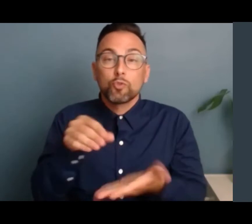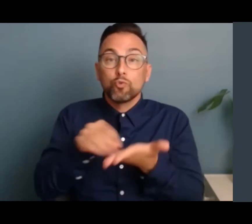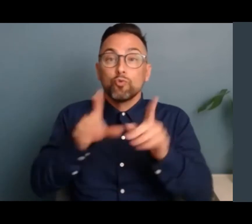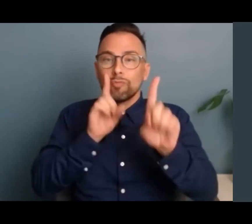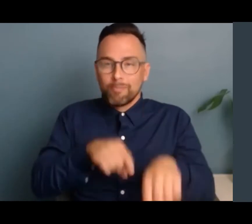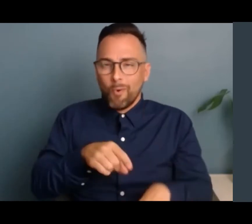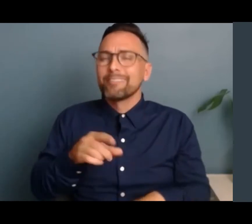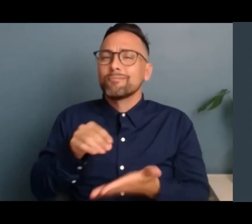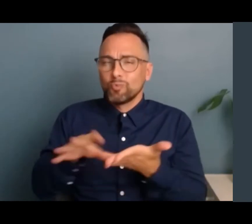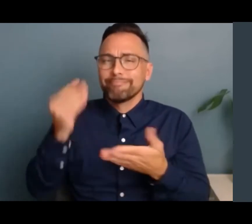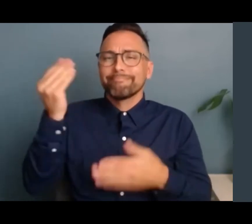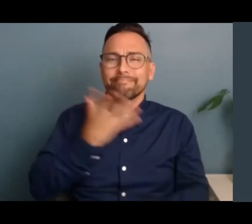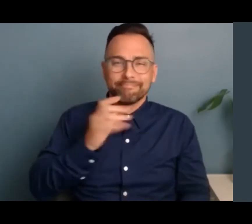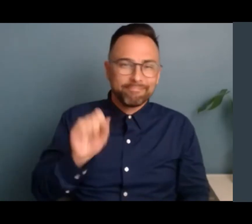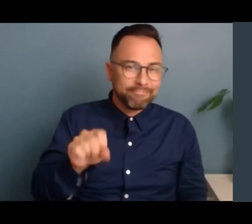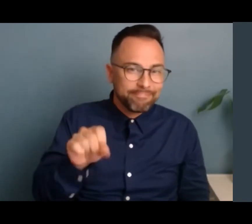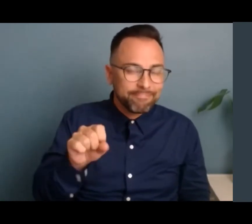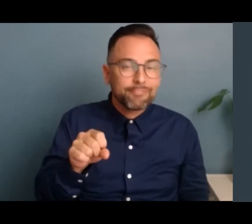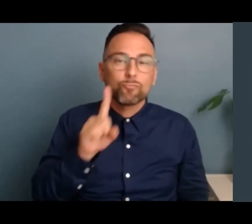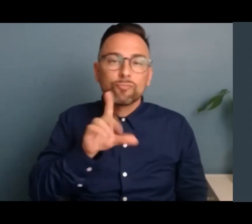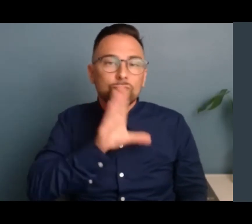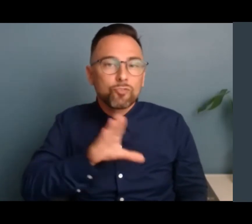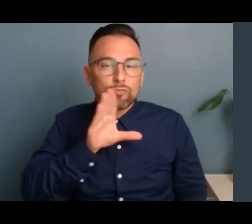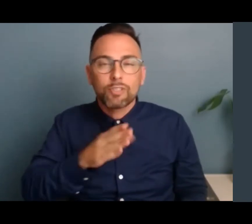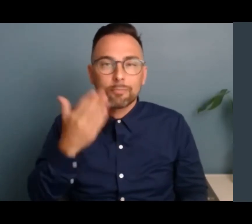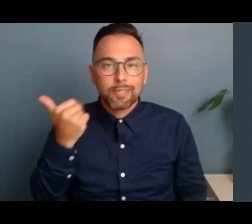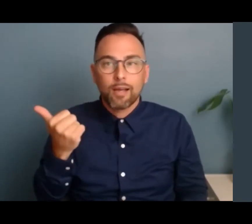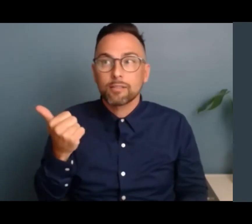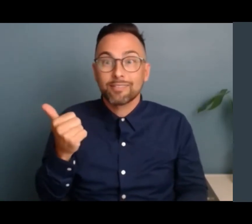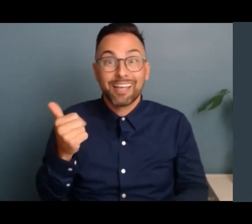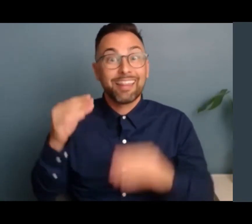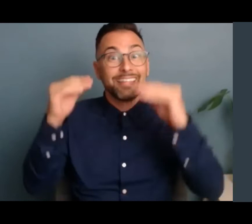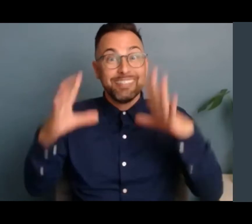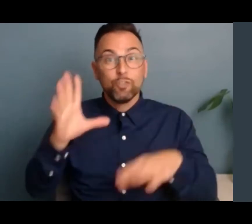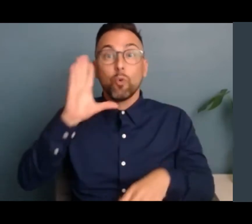a student report informs us that that's true. They do mention that there is frustration